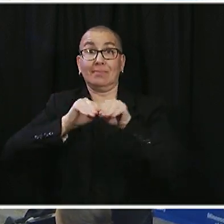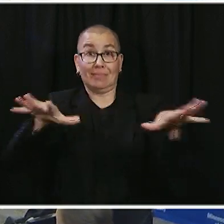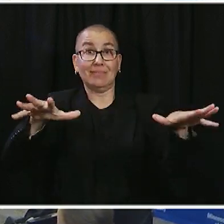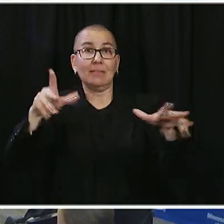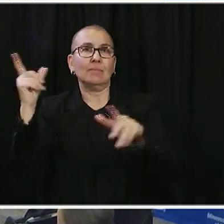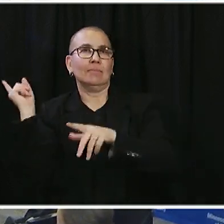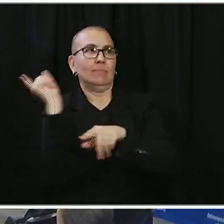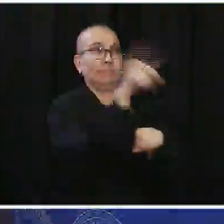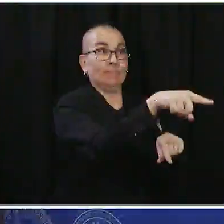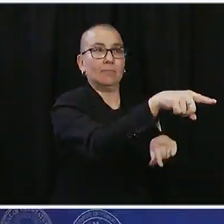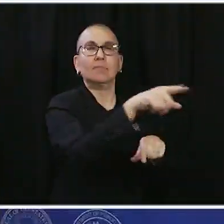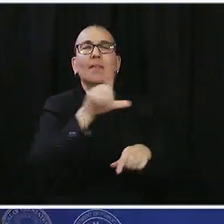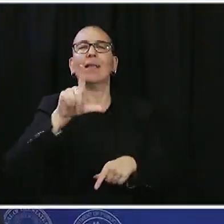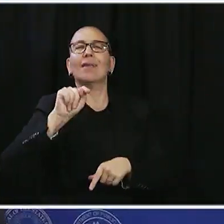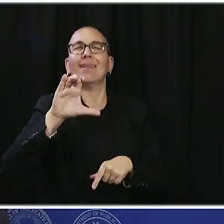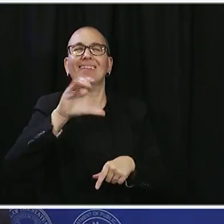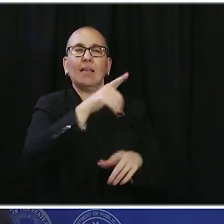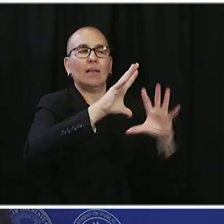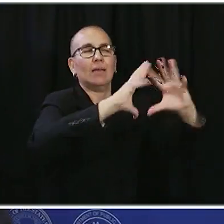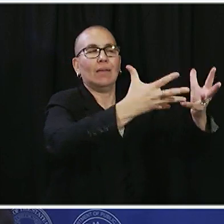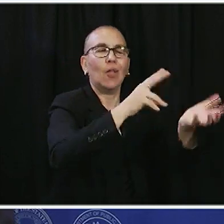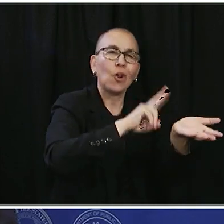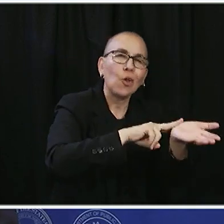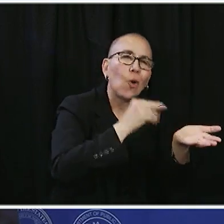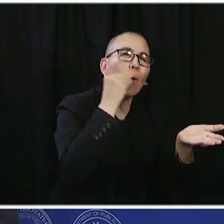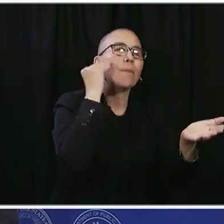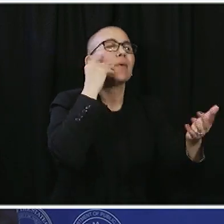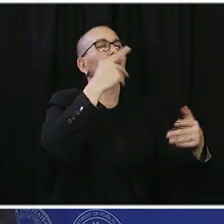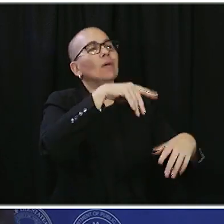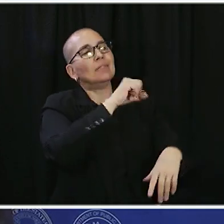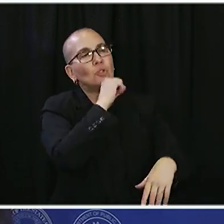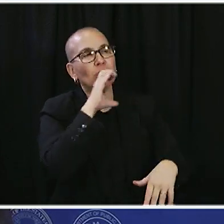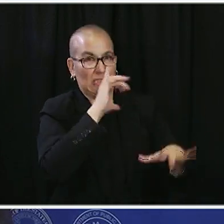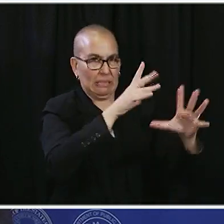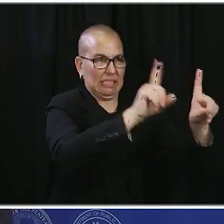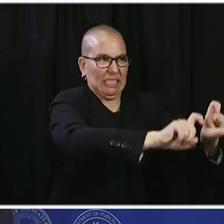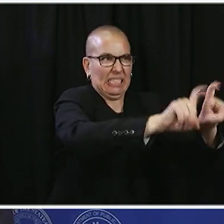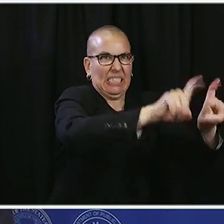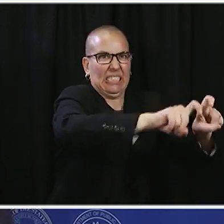SO, JAN, YOU WANT TO TALK ABOUT HOW WE GET THERE? ≫ YEAH, GOVERNOR, I THINK YOU'VE GOT IT EXACTLY.